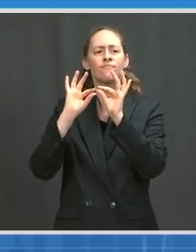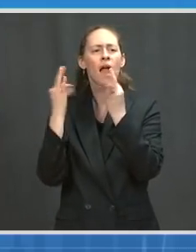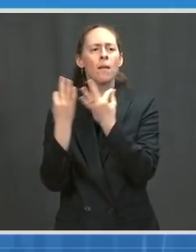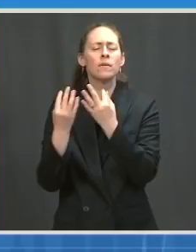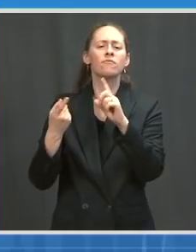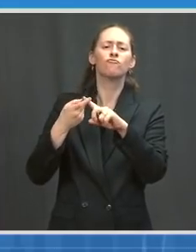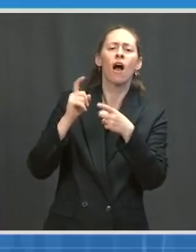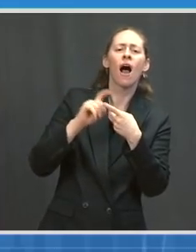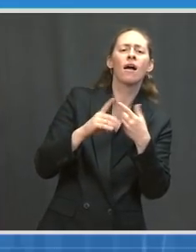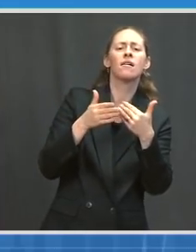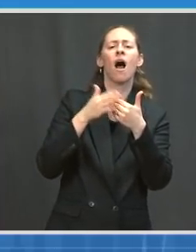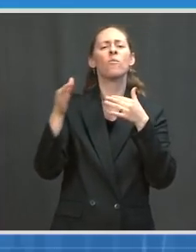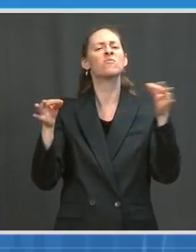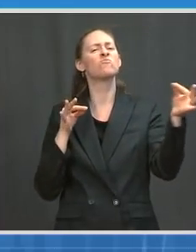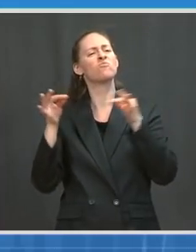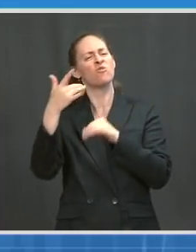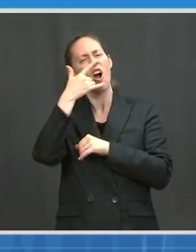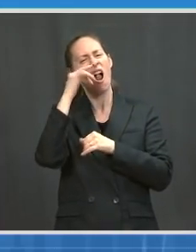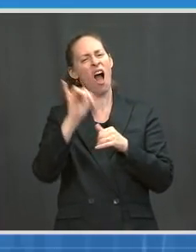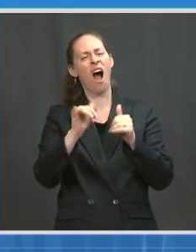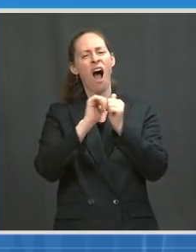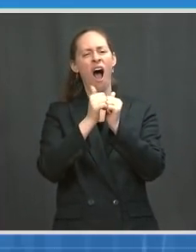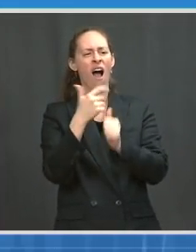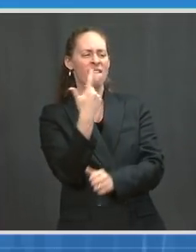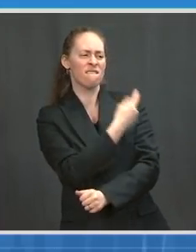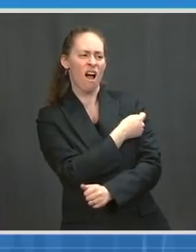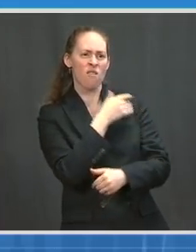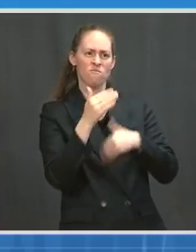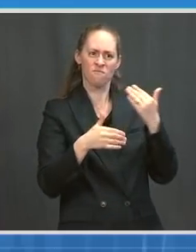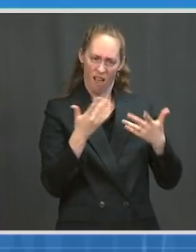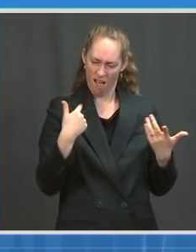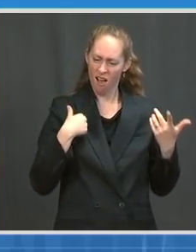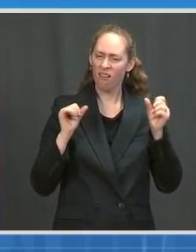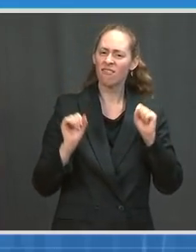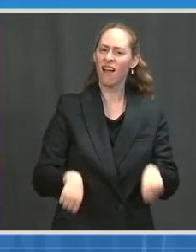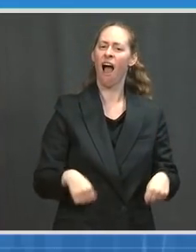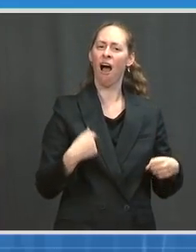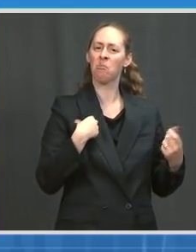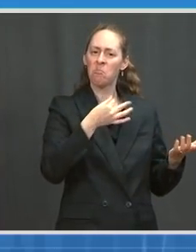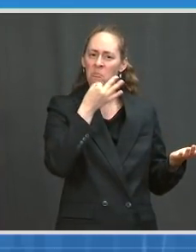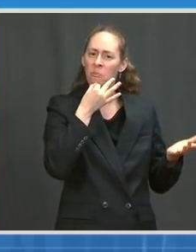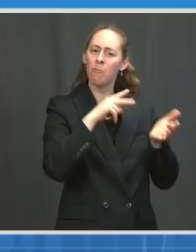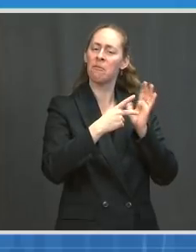Share why you chose to get vaccinated, what it was like to get one, and how it felt when you finally got the vaccine.